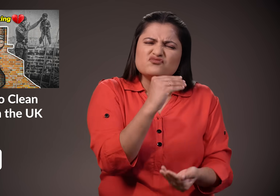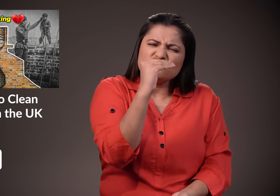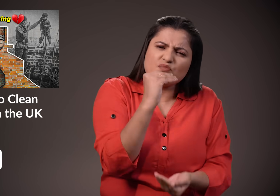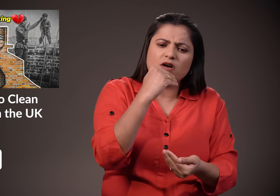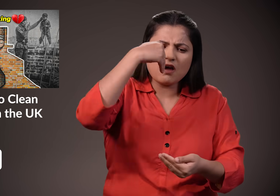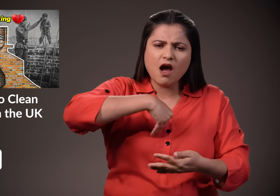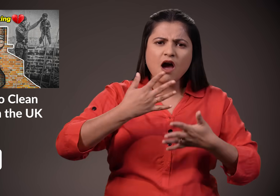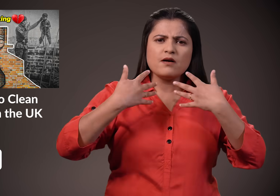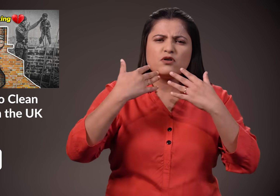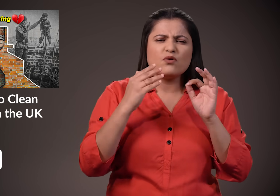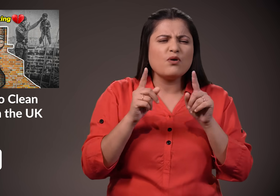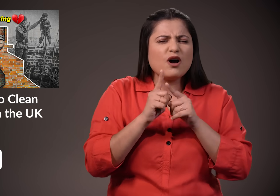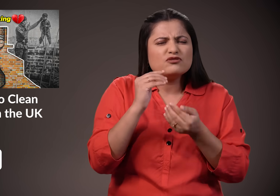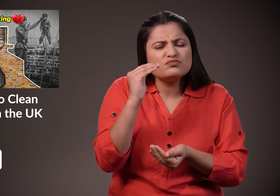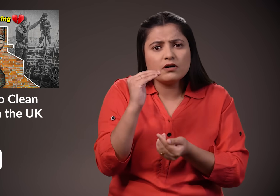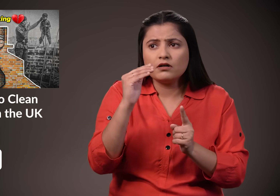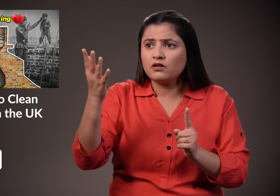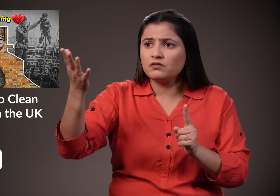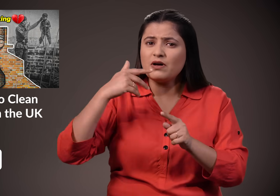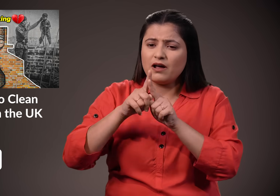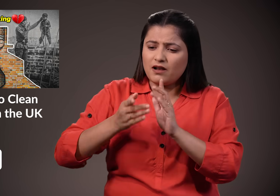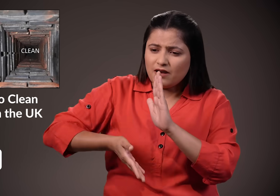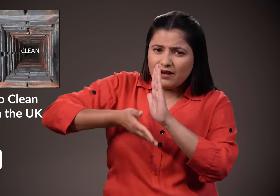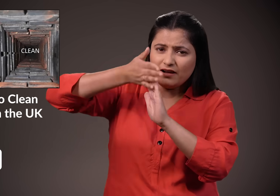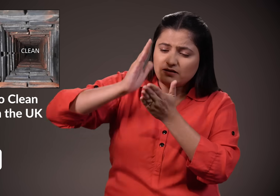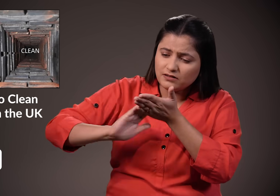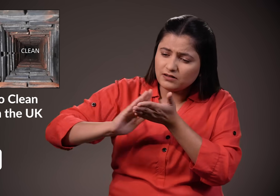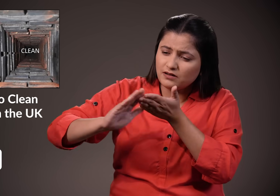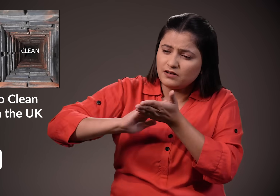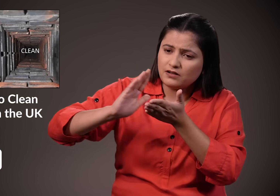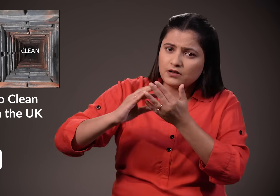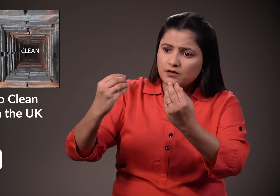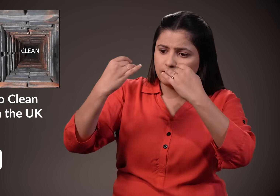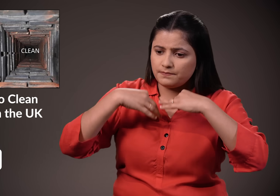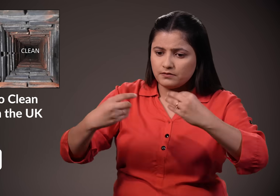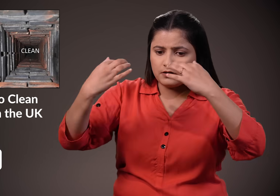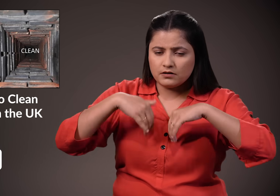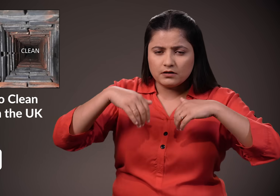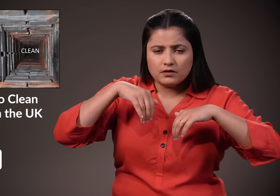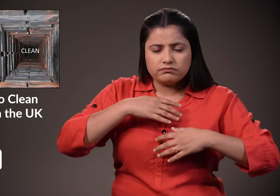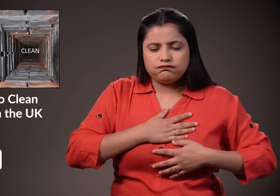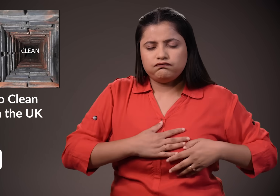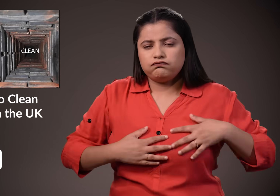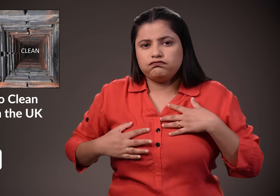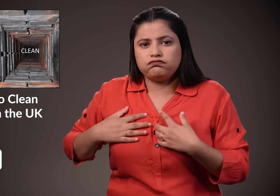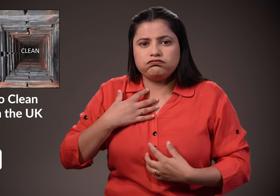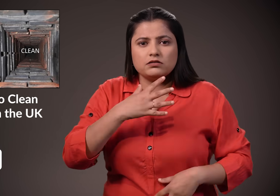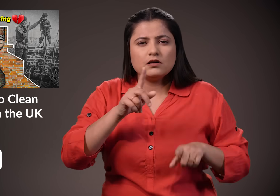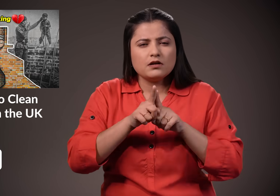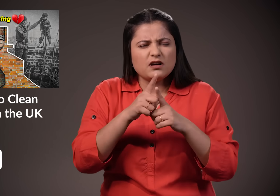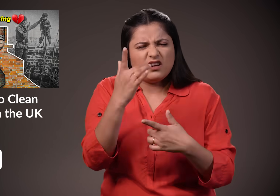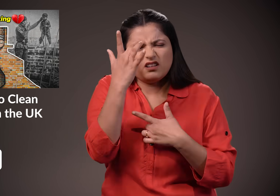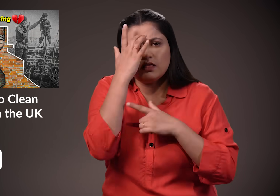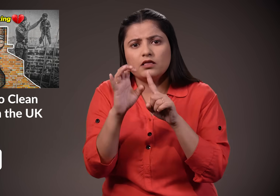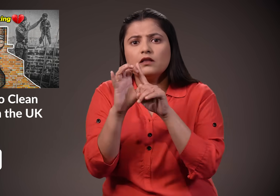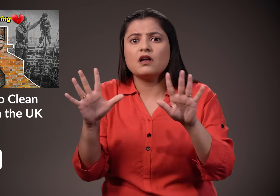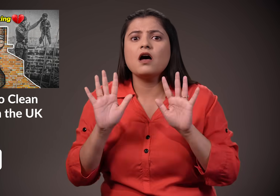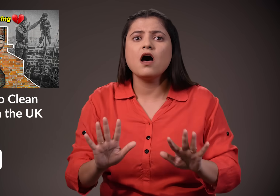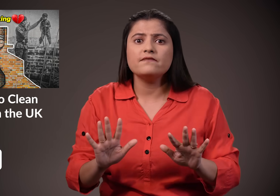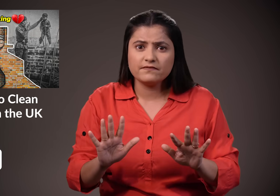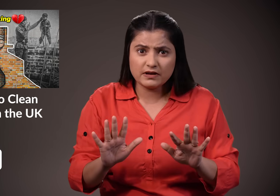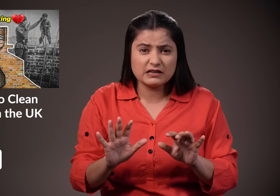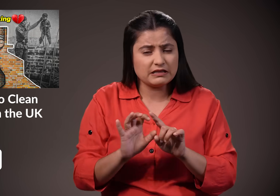Continuously breathing the soot and smoke, caused severe health problems.